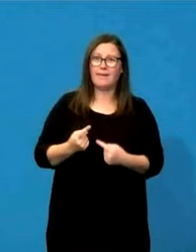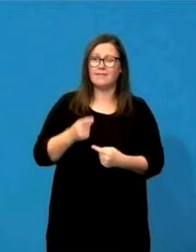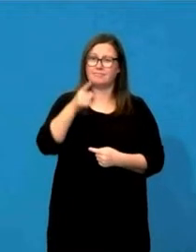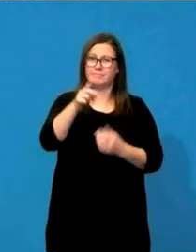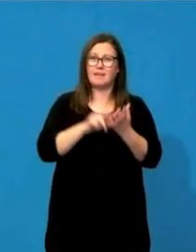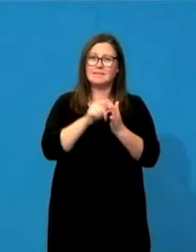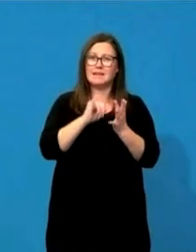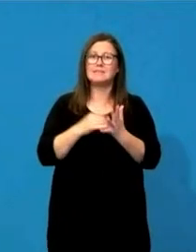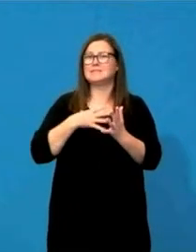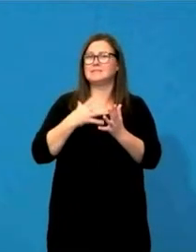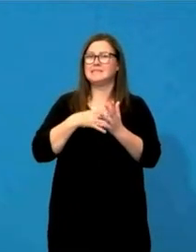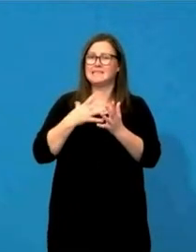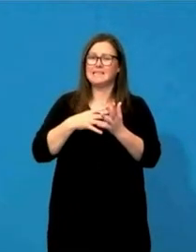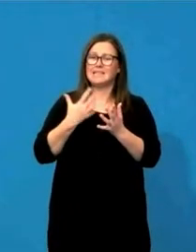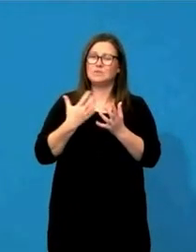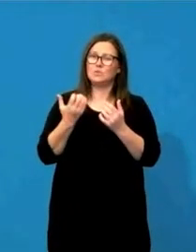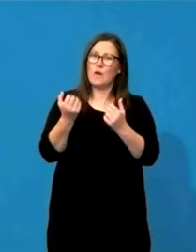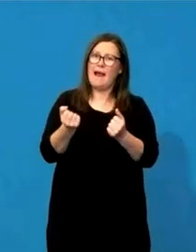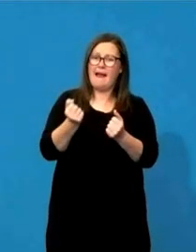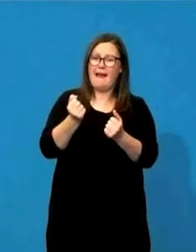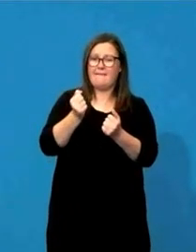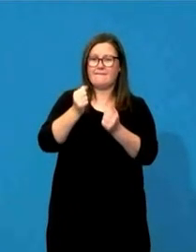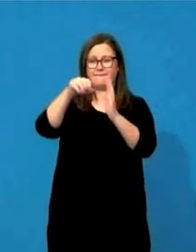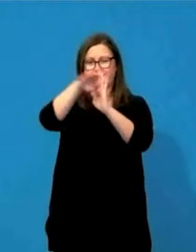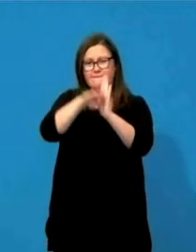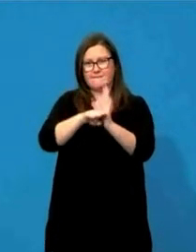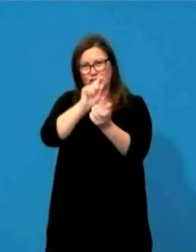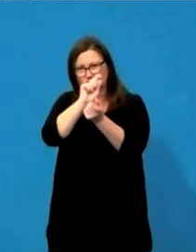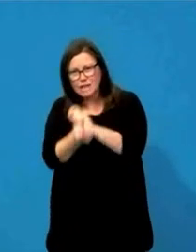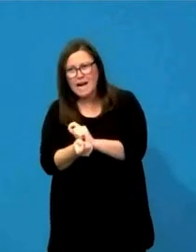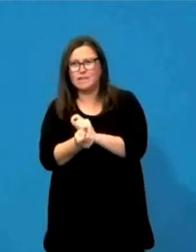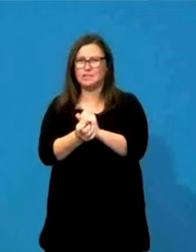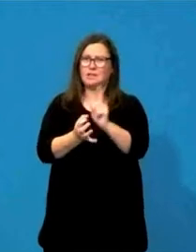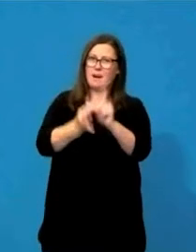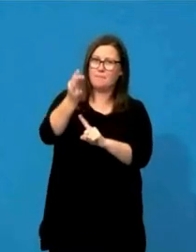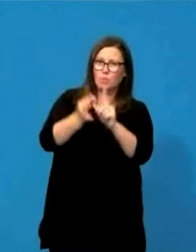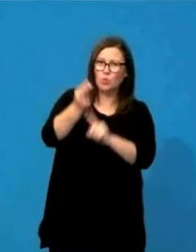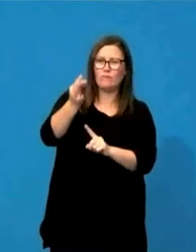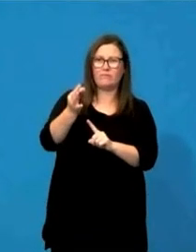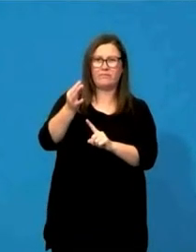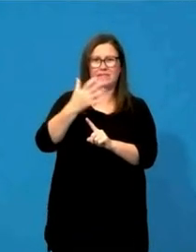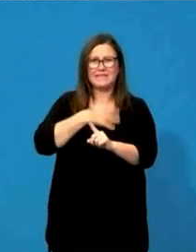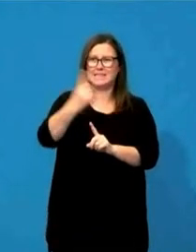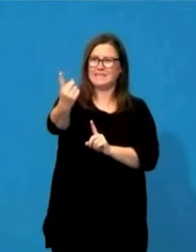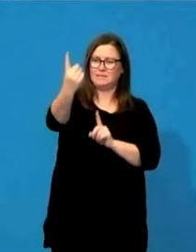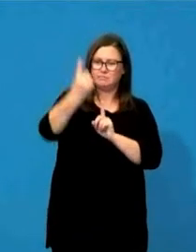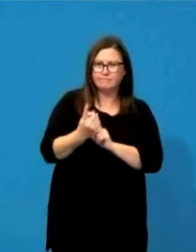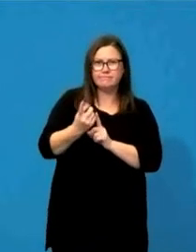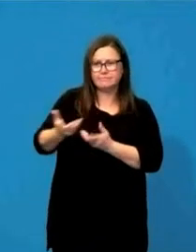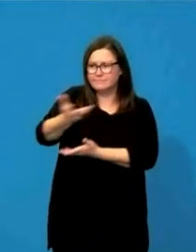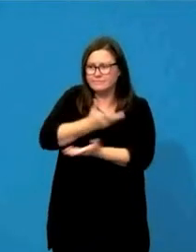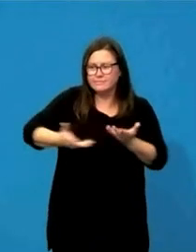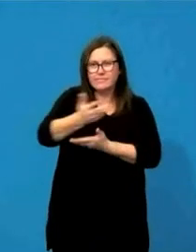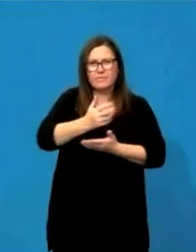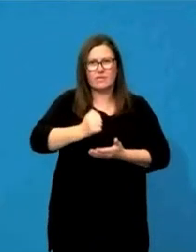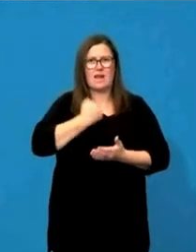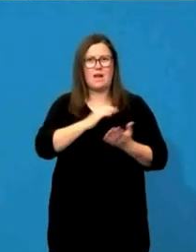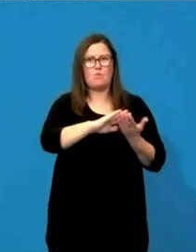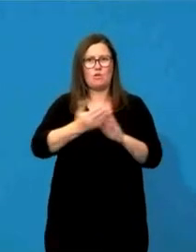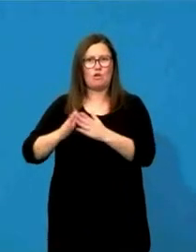Better changes. And community need to be more consulted with in regards to what they -